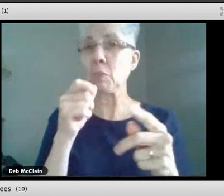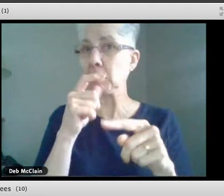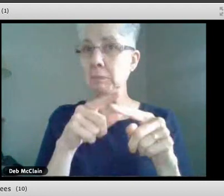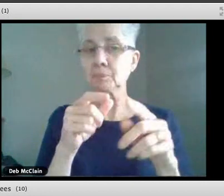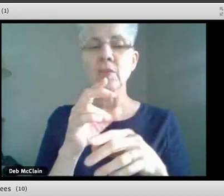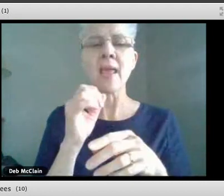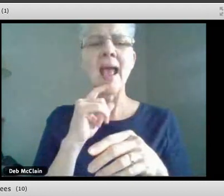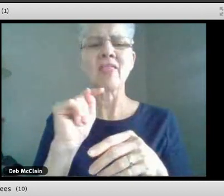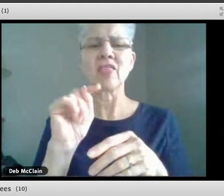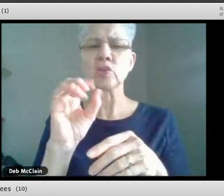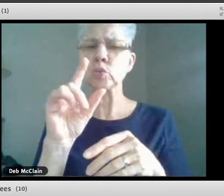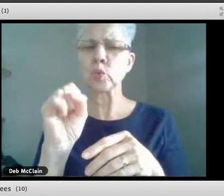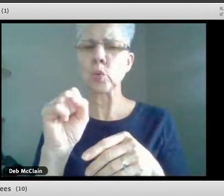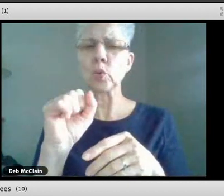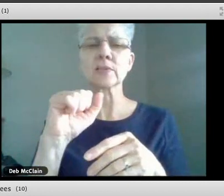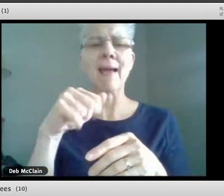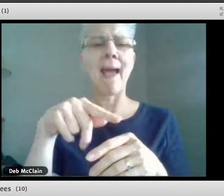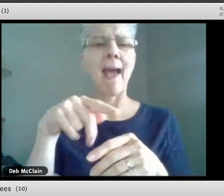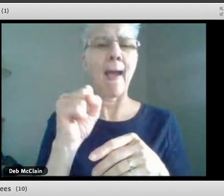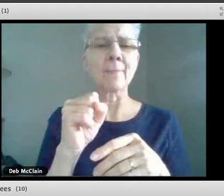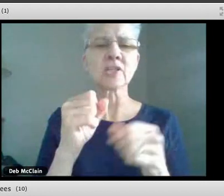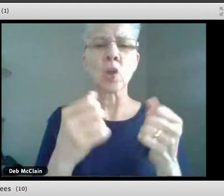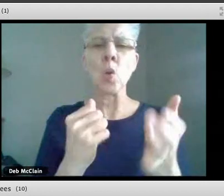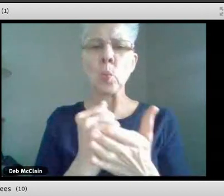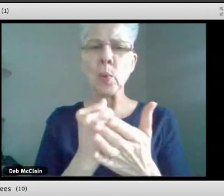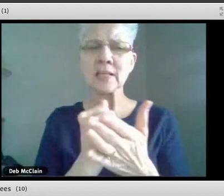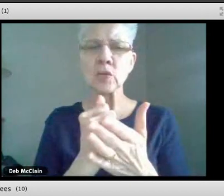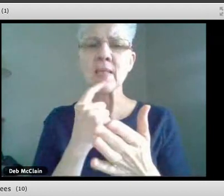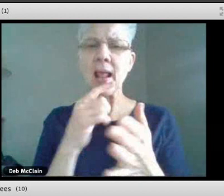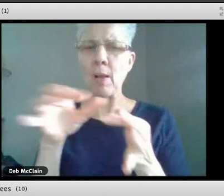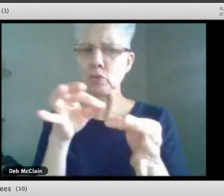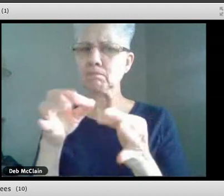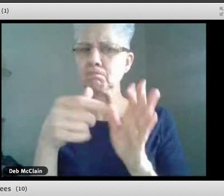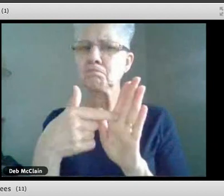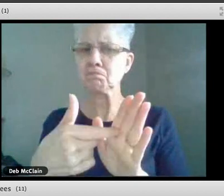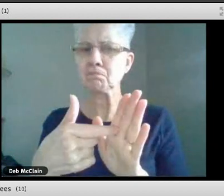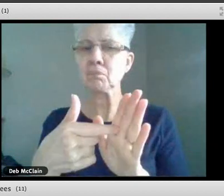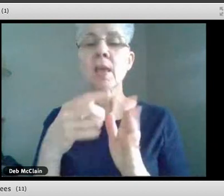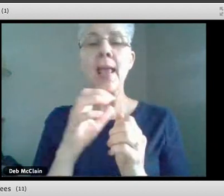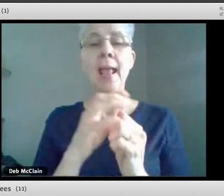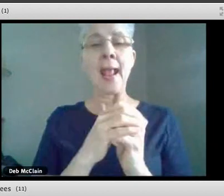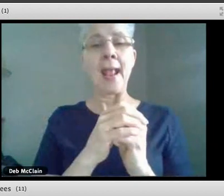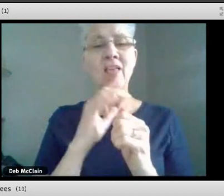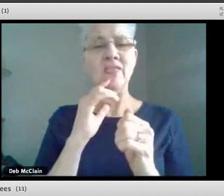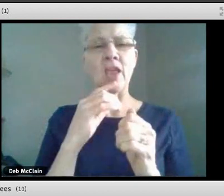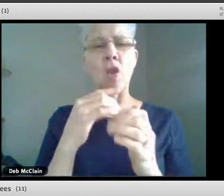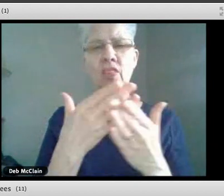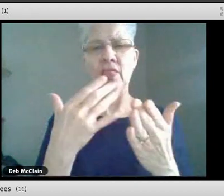and there's some tools and some apps and resources that I want to point out to you. If we're aware of these and we know how they work,